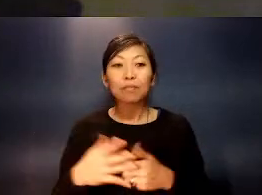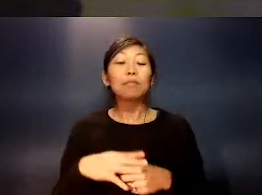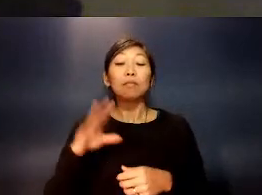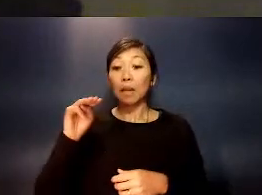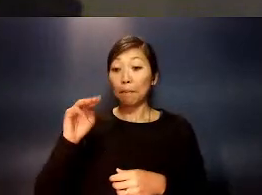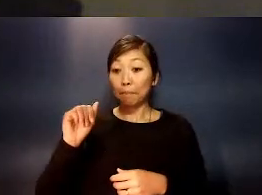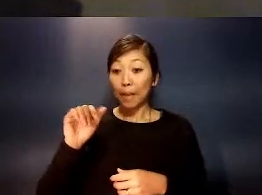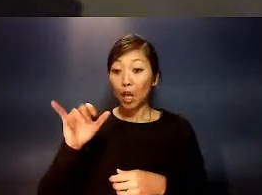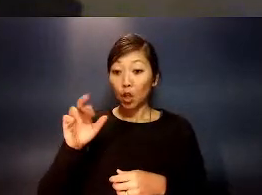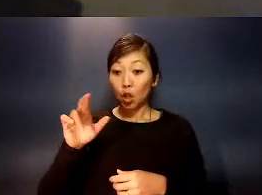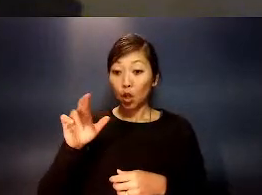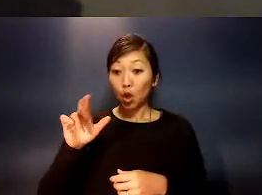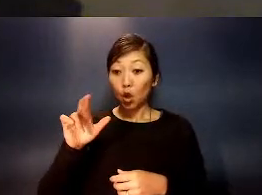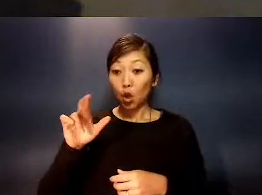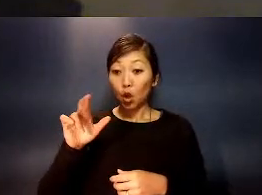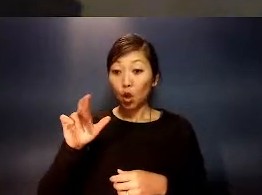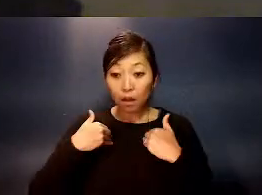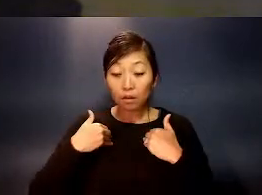ADMINISTRATION FURTHER REDUCES TRANSPARENCY AND ACCOUNTABILITY.